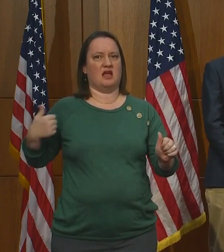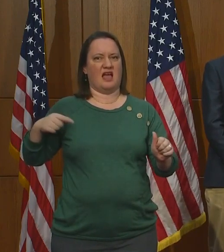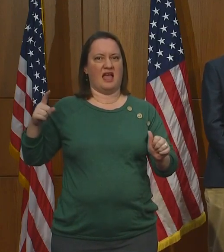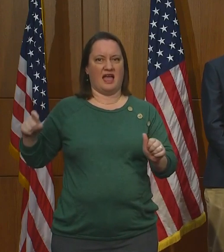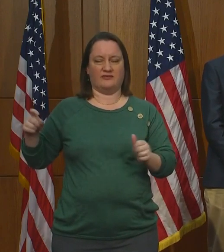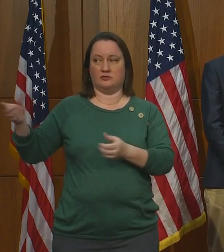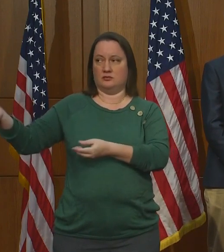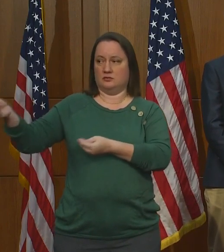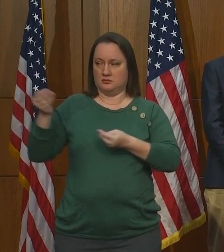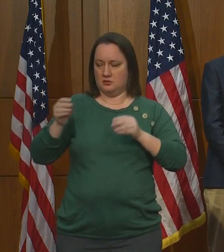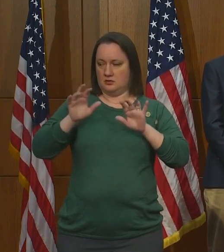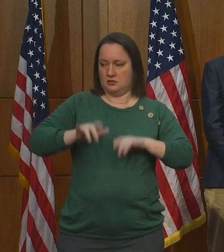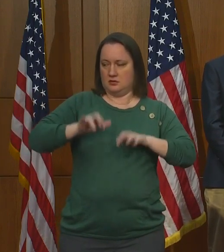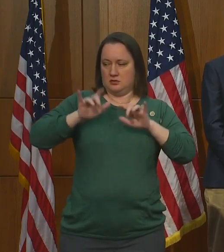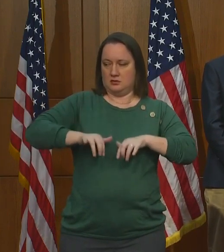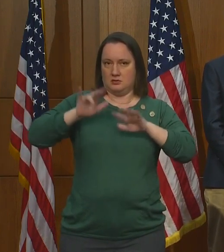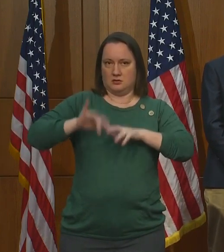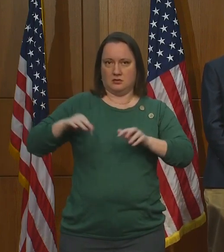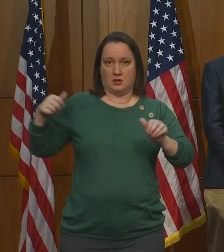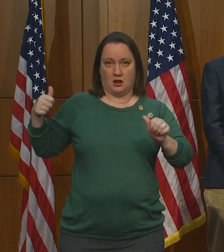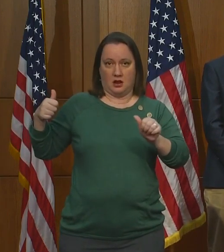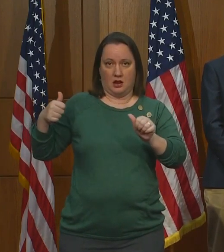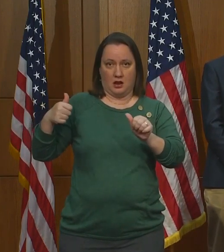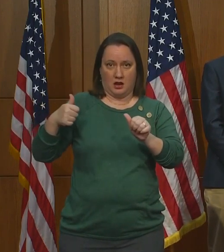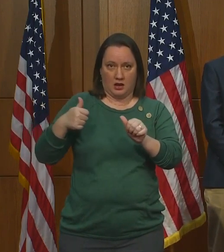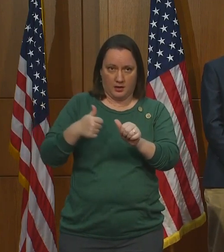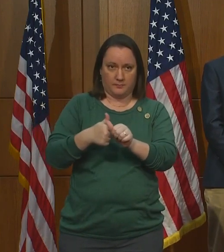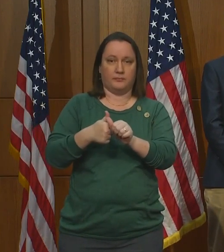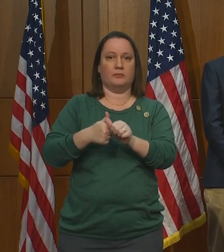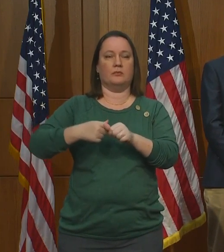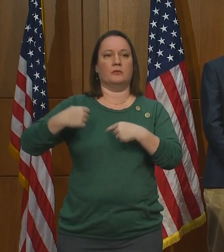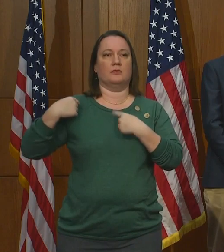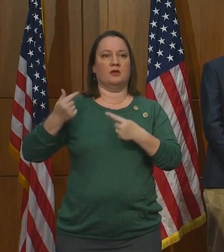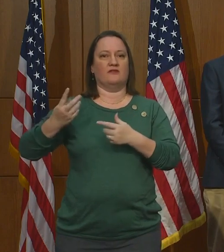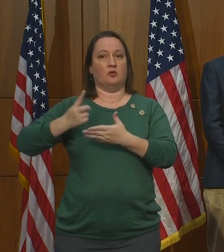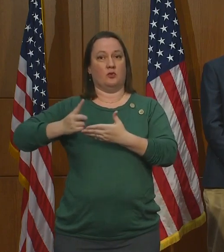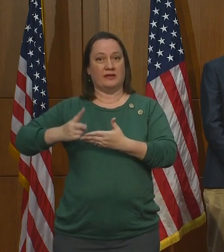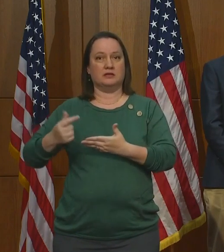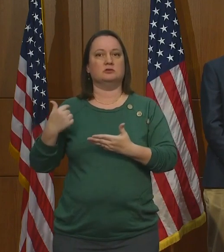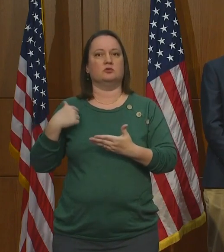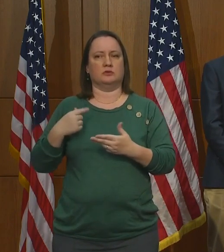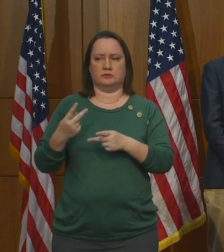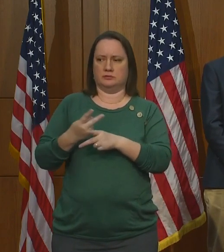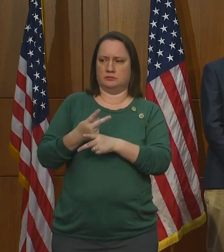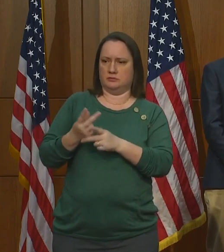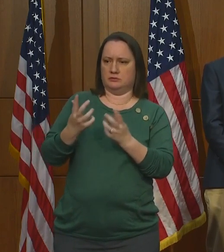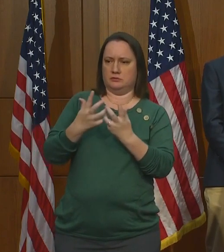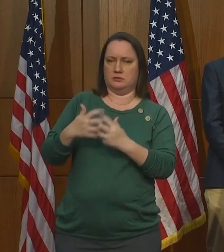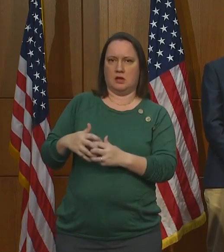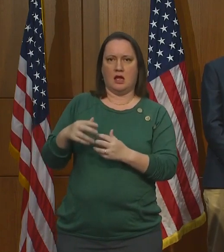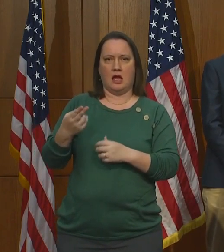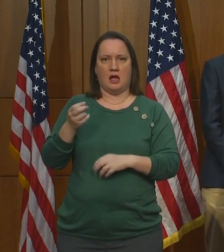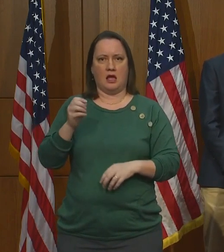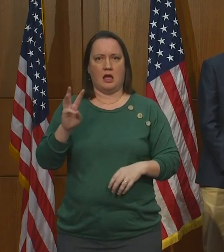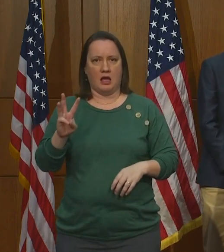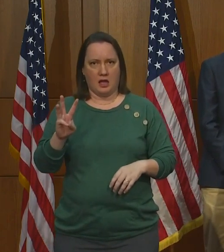BEEN A LARGE BACKLOG OF MANUAL- LAB REPORTS FROM THAT LAB- WE